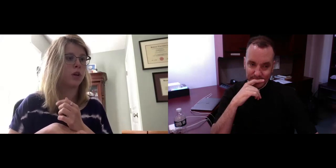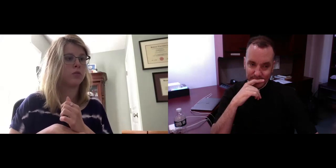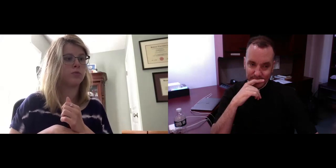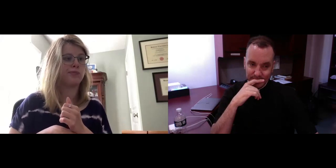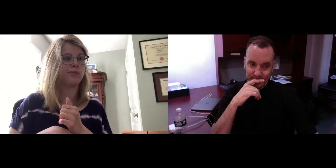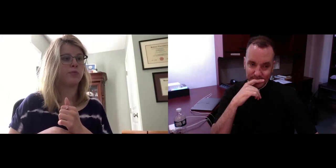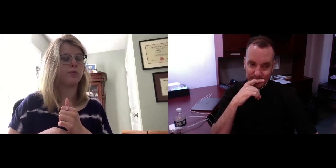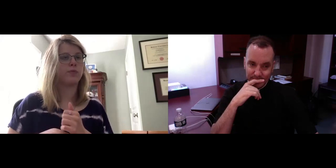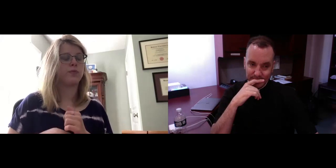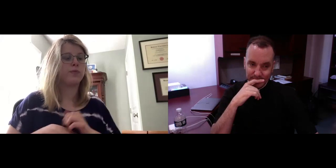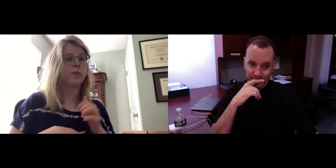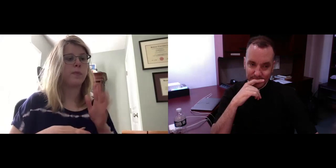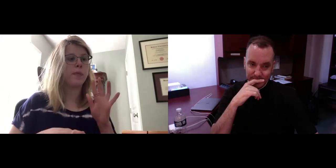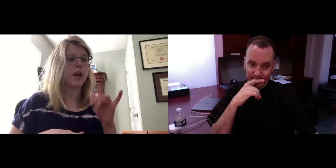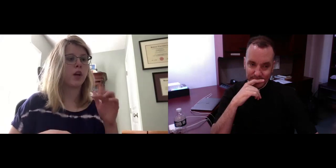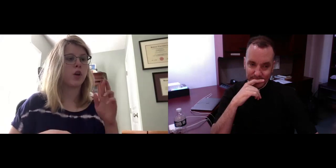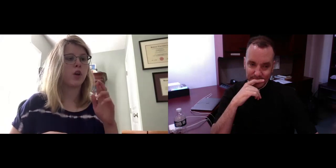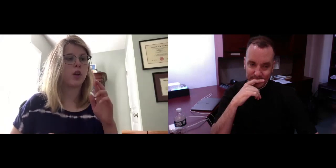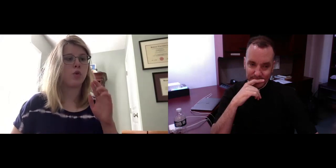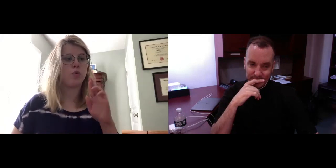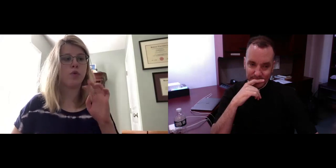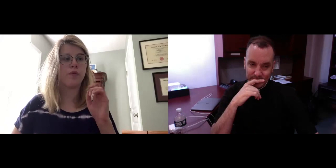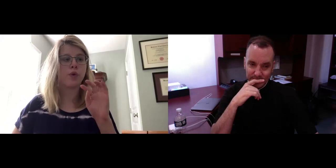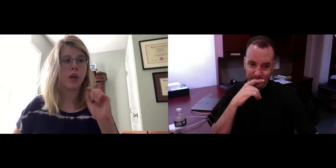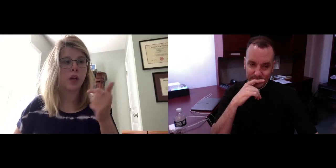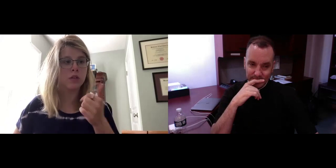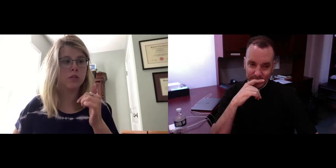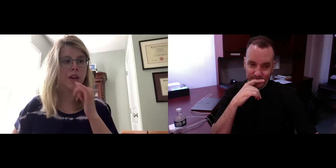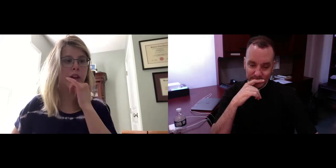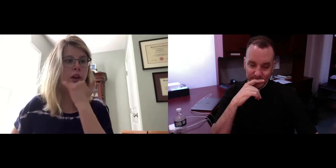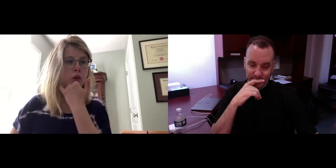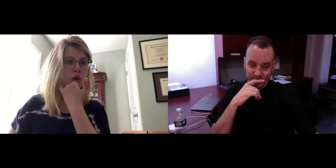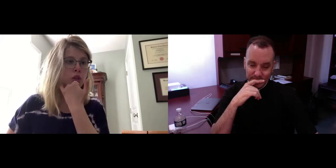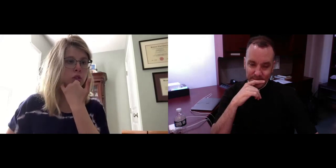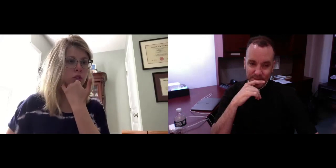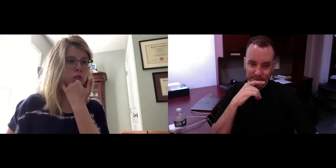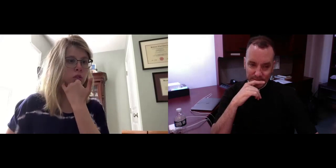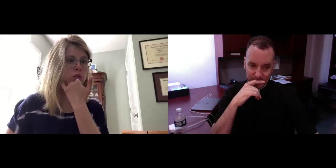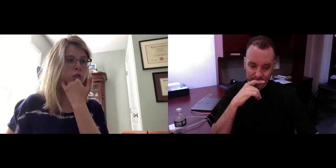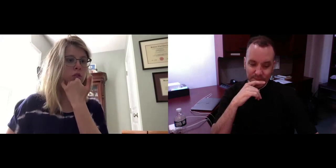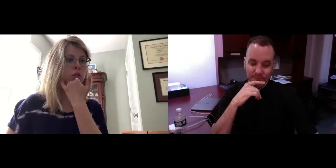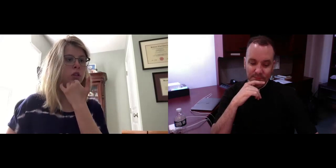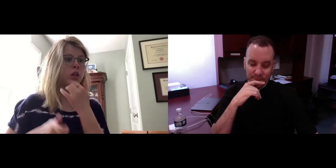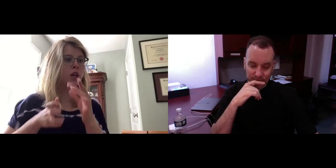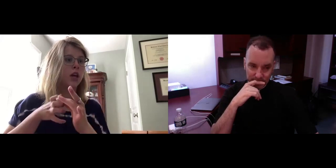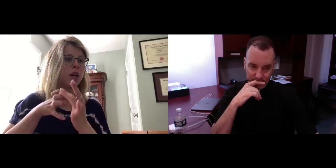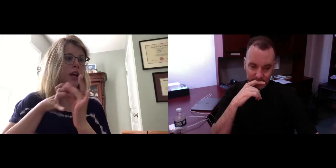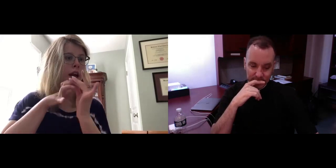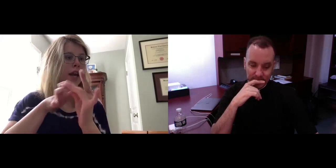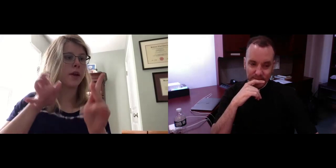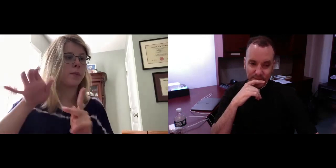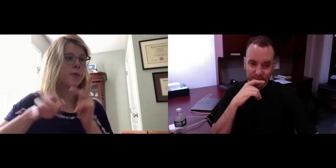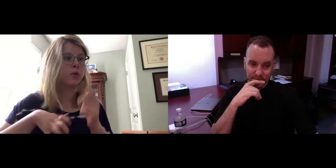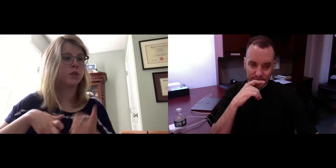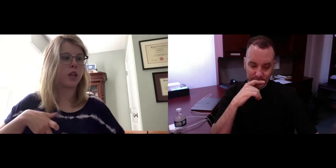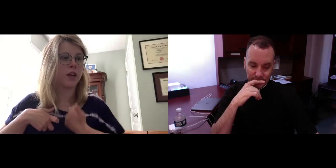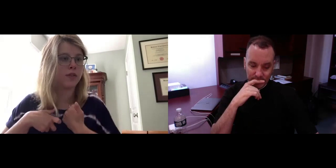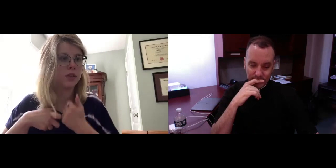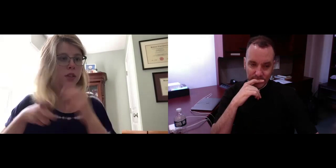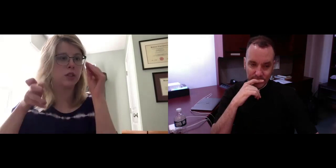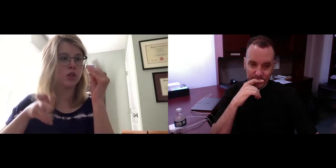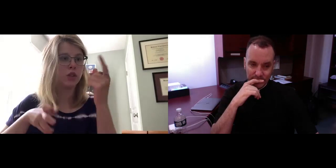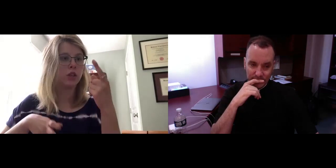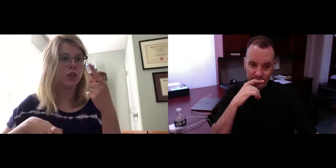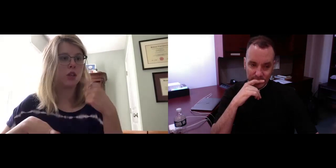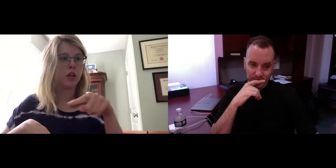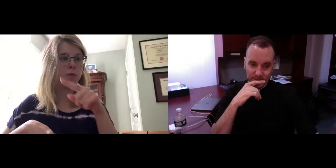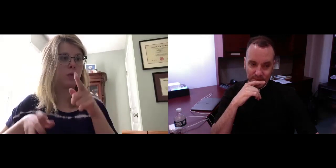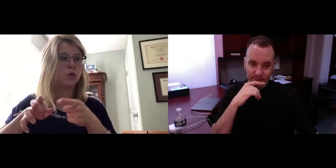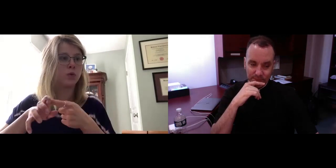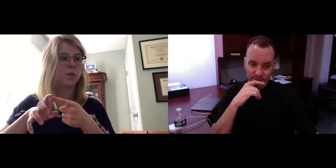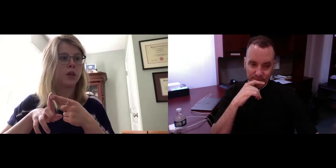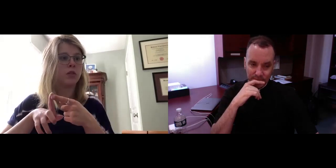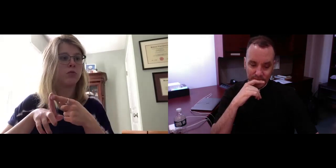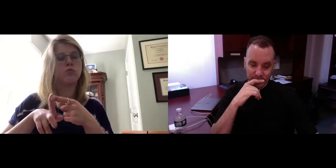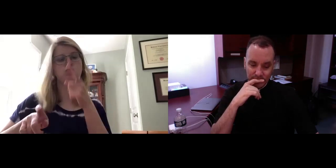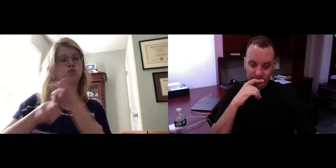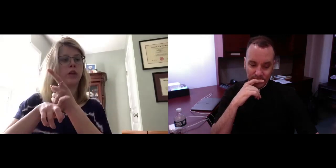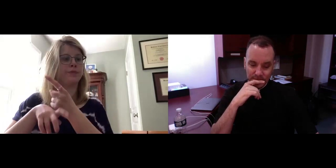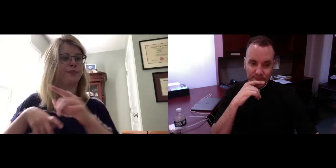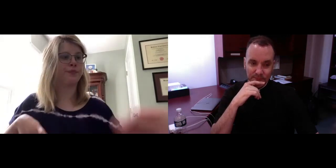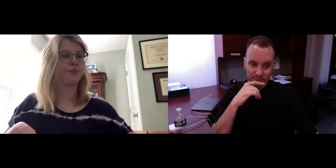teaching, for refutation, for correction, and for training in righteousness, so